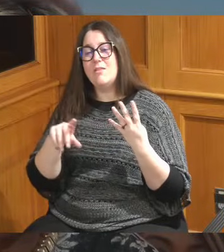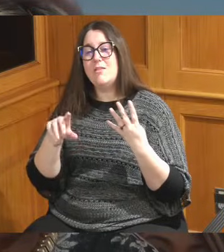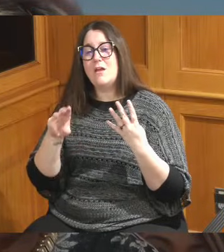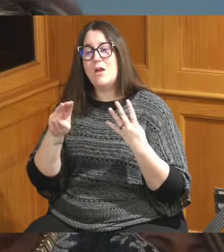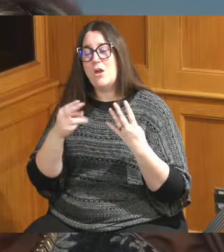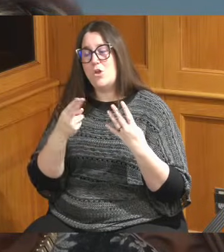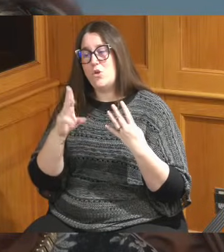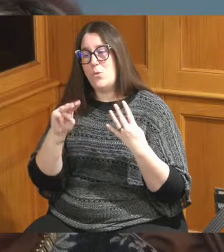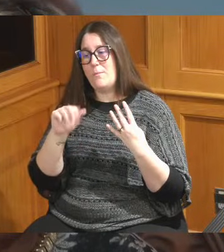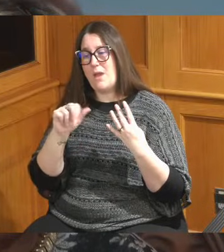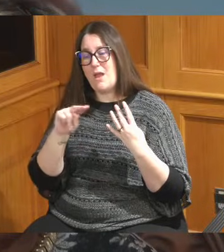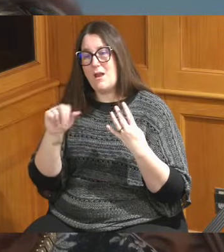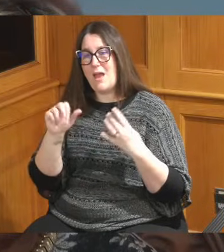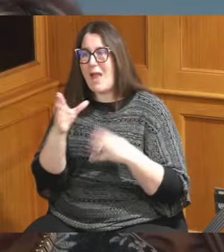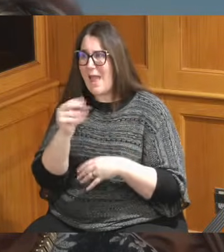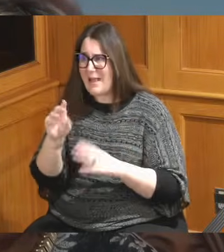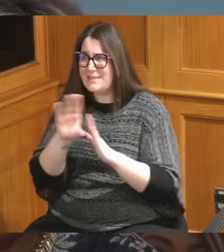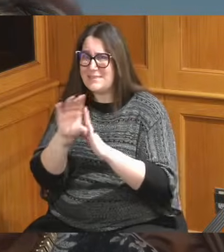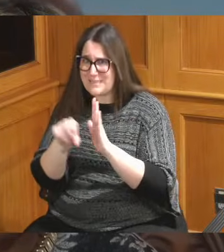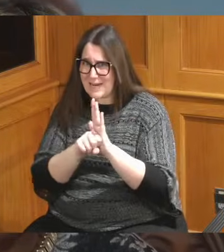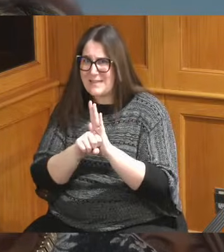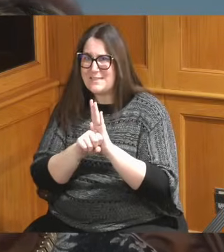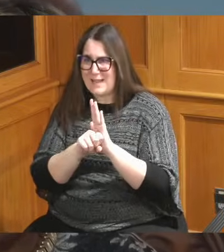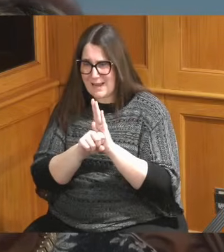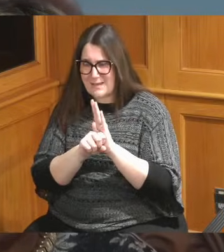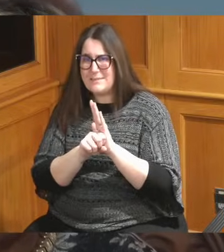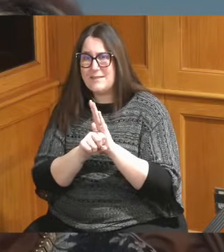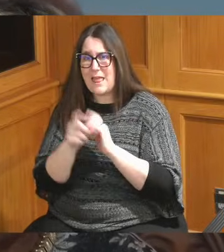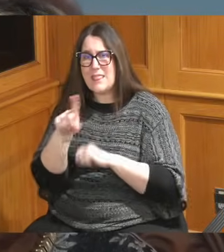also helped out. In fact, the last couple of years, they provided the data that we needed